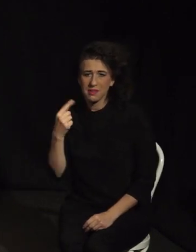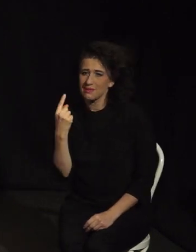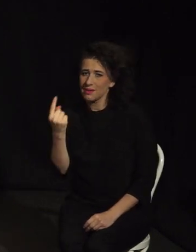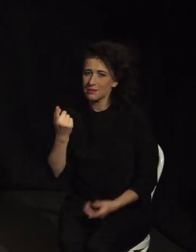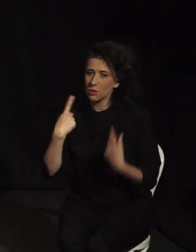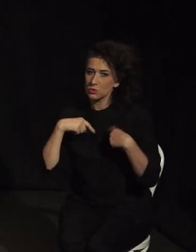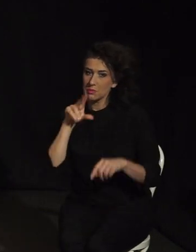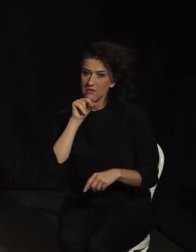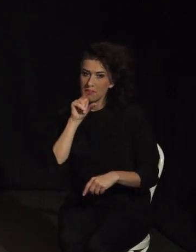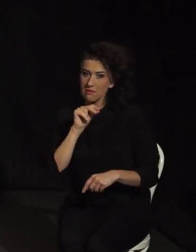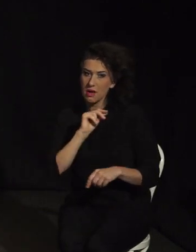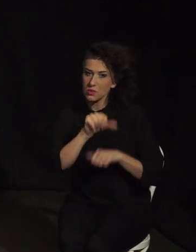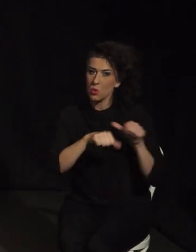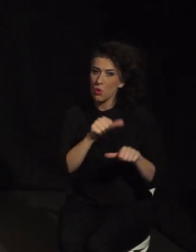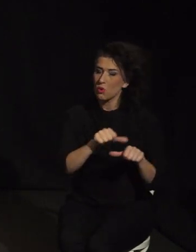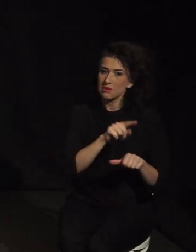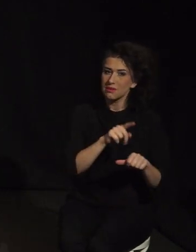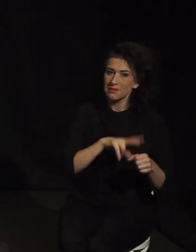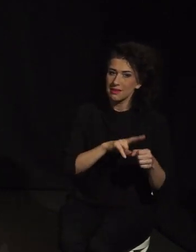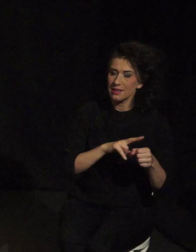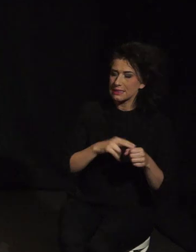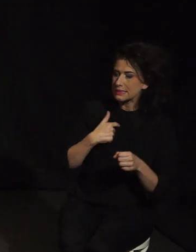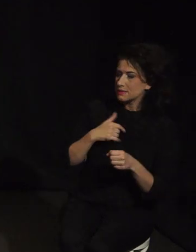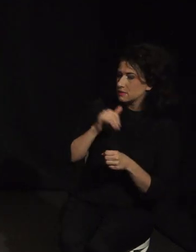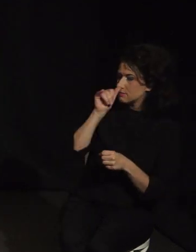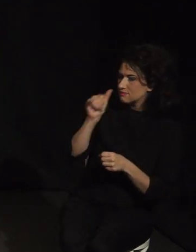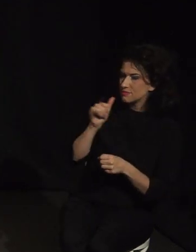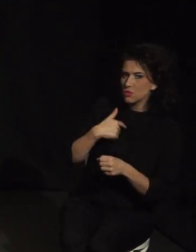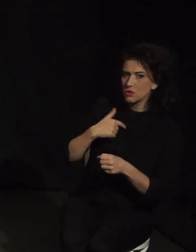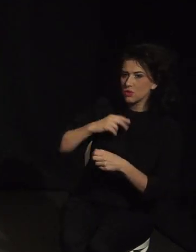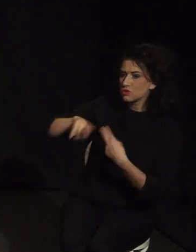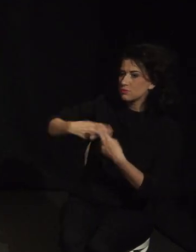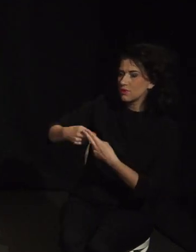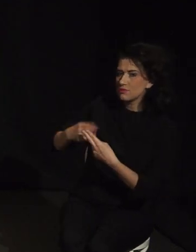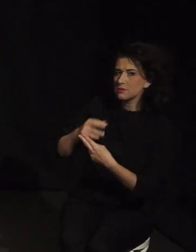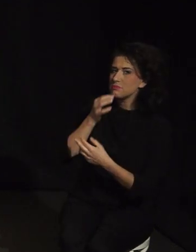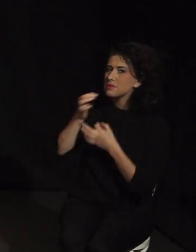It's hard to say, because my monodrama was going through various changes.